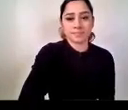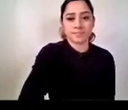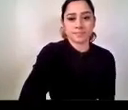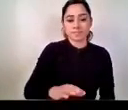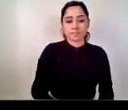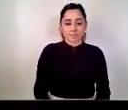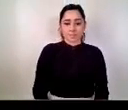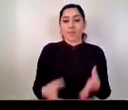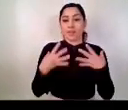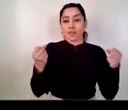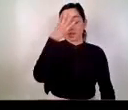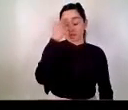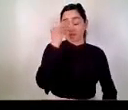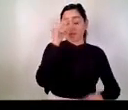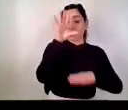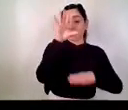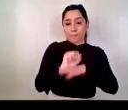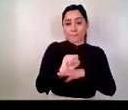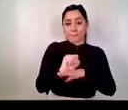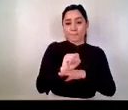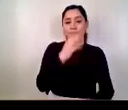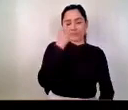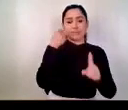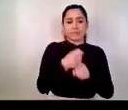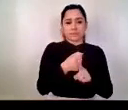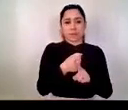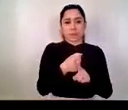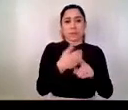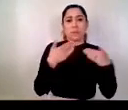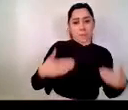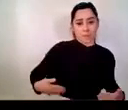Healthy sleep habits How sleep impacts your physical and mental health.